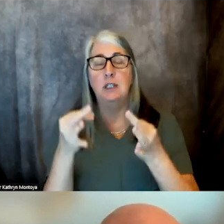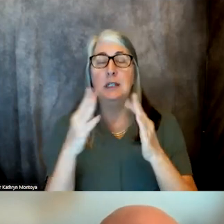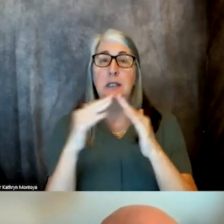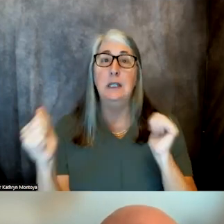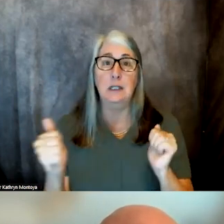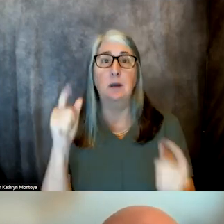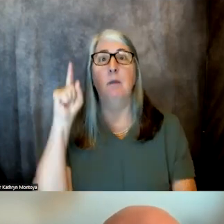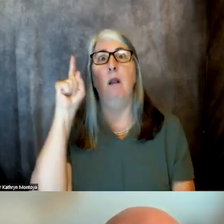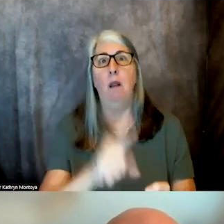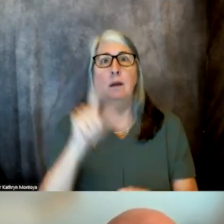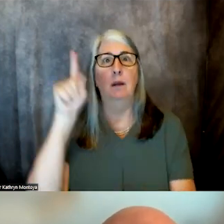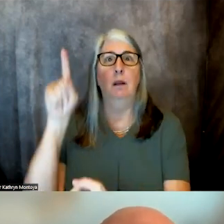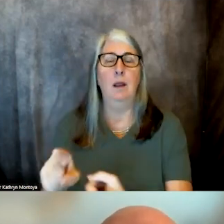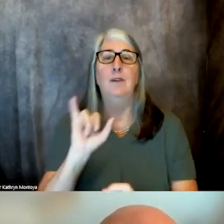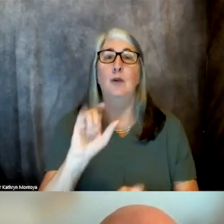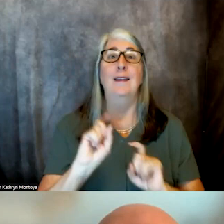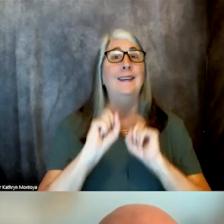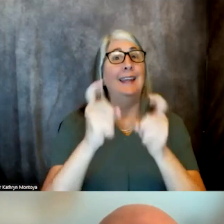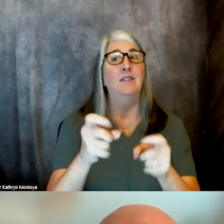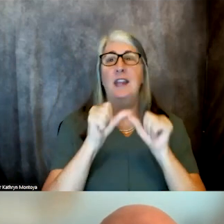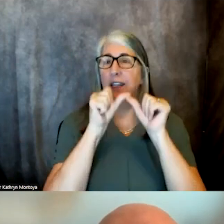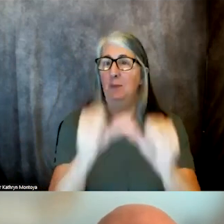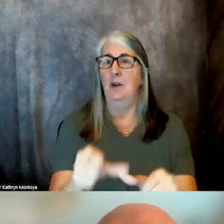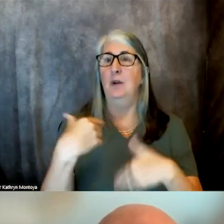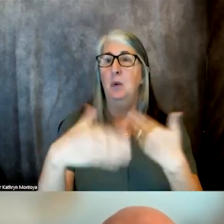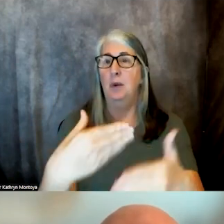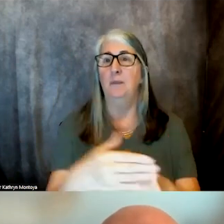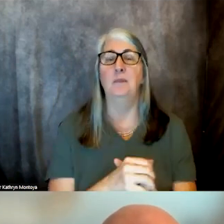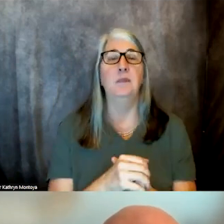GIFT THAT KEEPS ON GIVING. I BELIEVE THAT THE 988